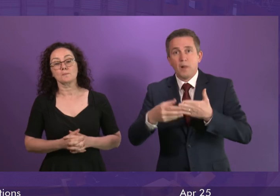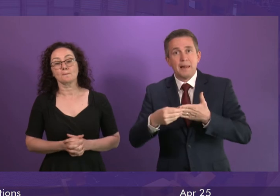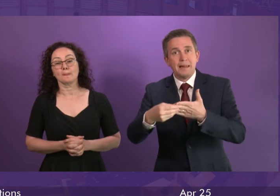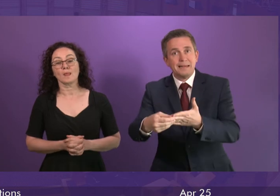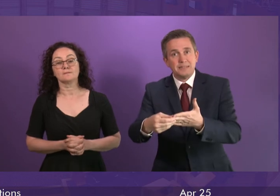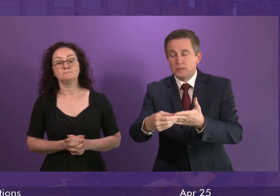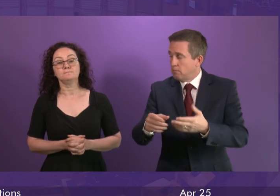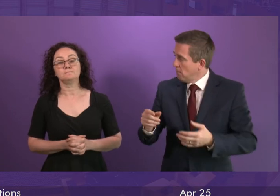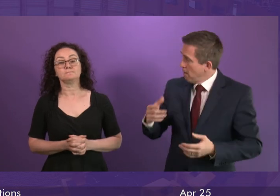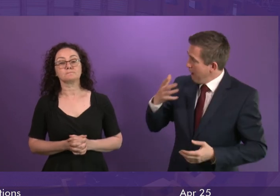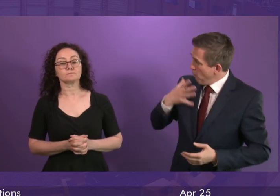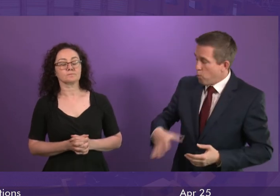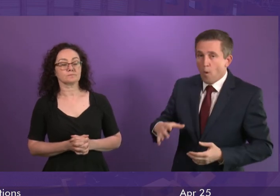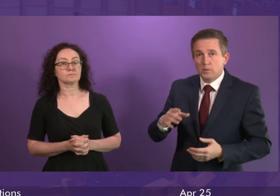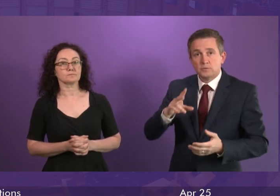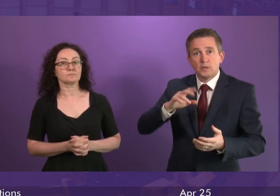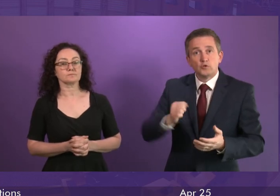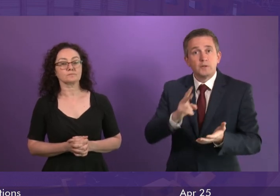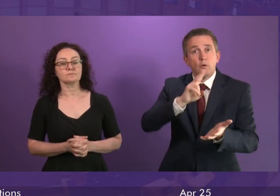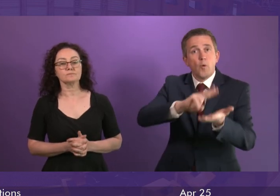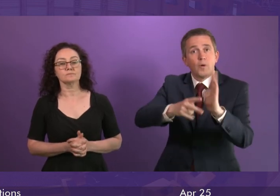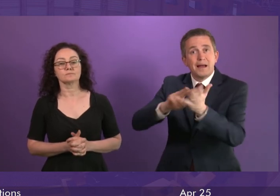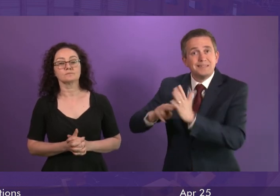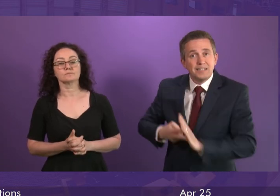hope that the definition will be adopted by organisations in Scotland, all the Scottish